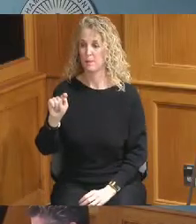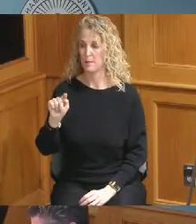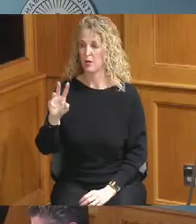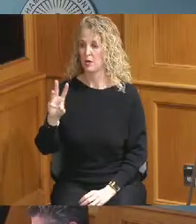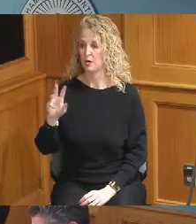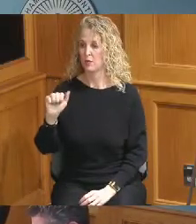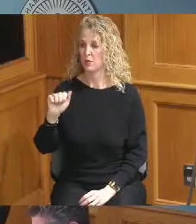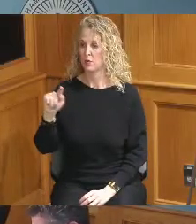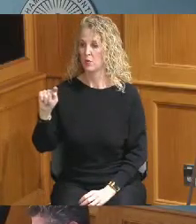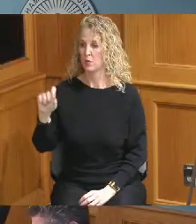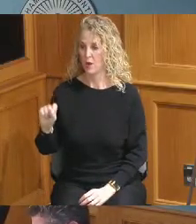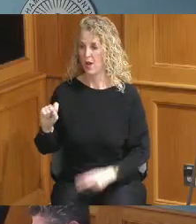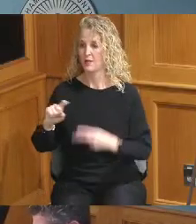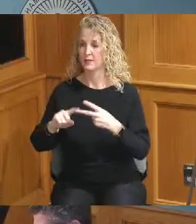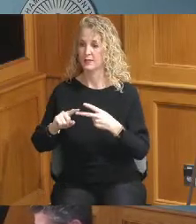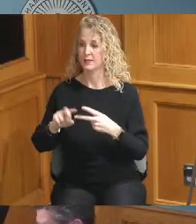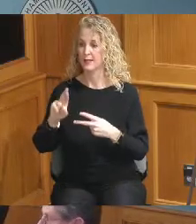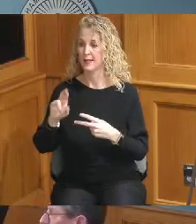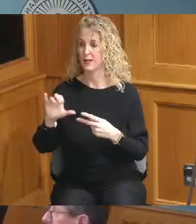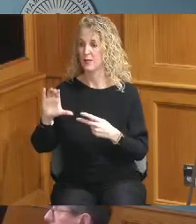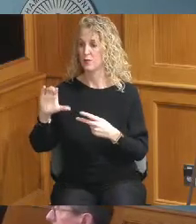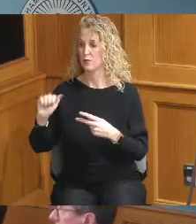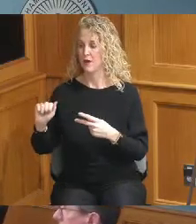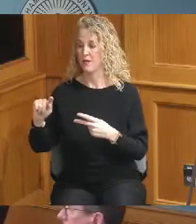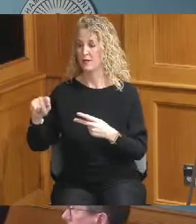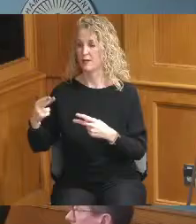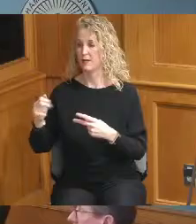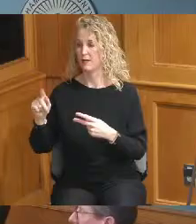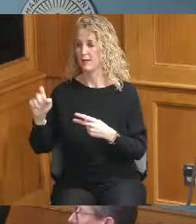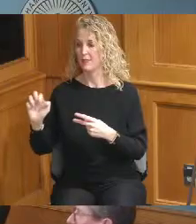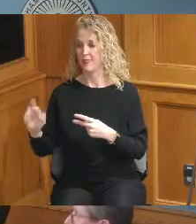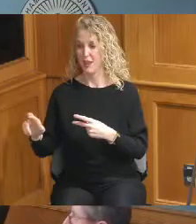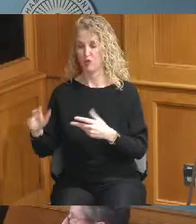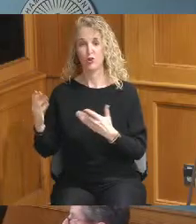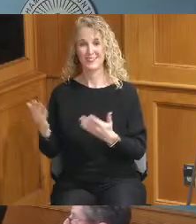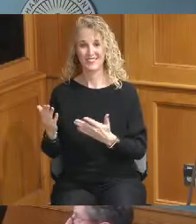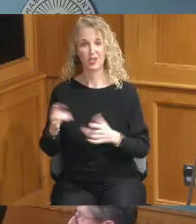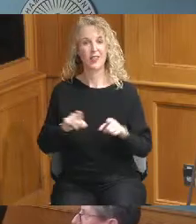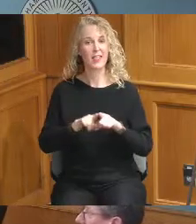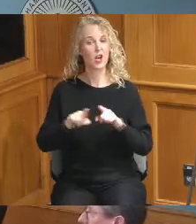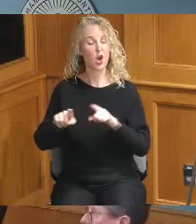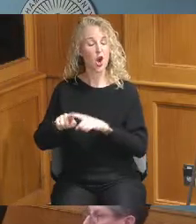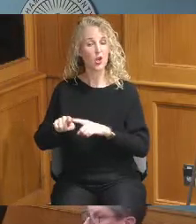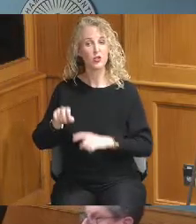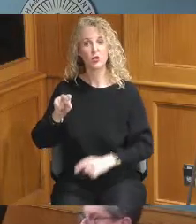the Assistant Director of County facilities and I know we also have EMA in the room Nick Crossley is